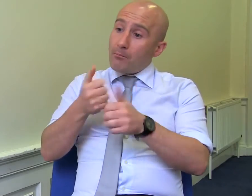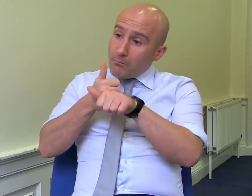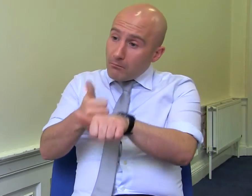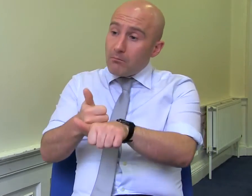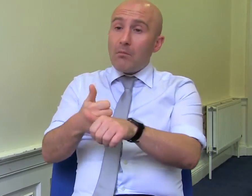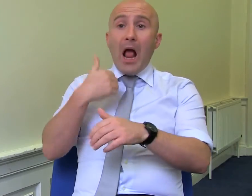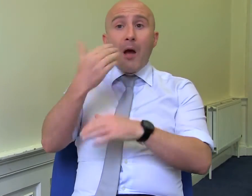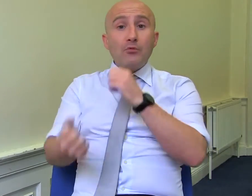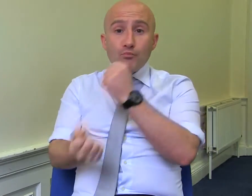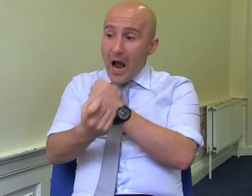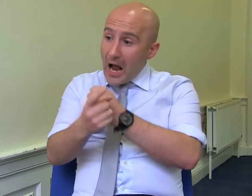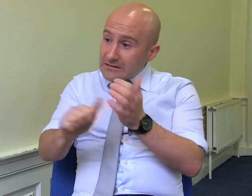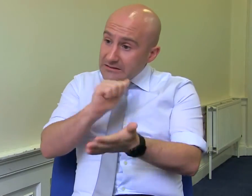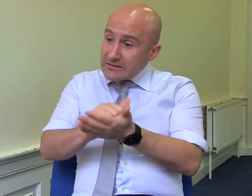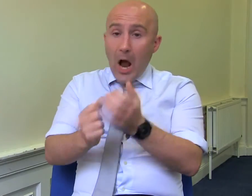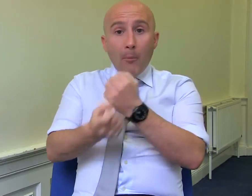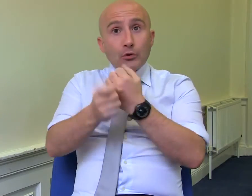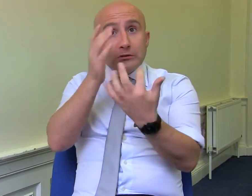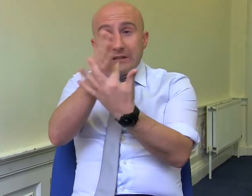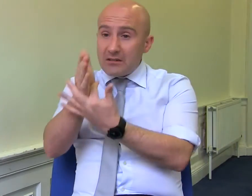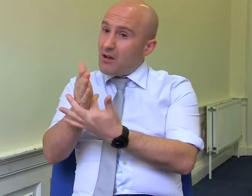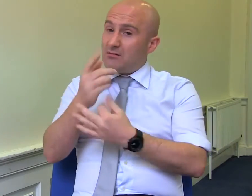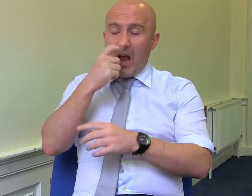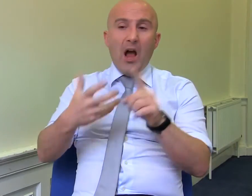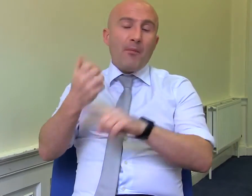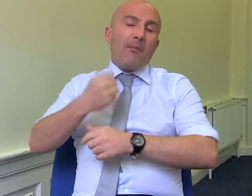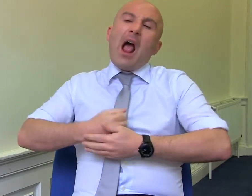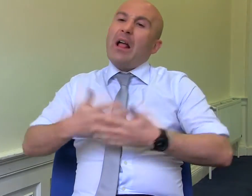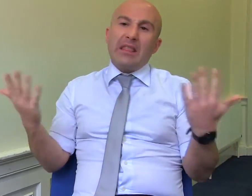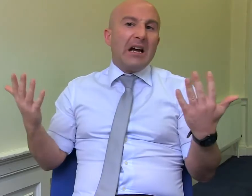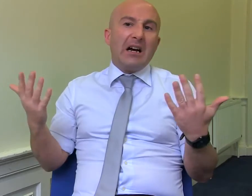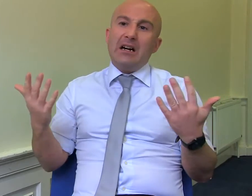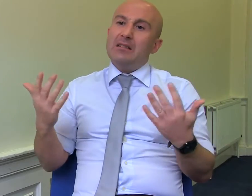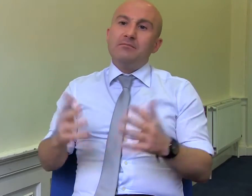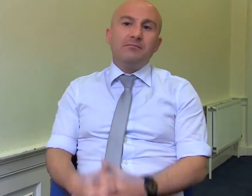opportunities and access they can achieve anything.